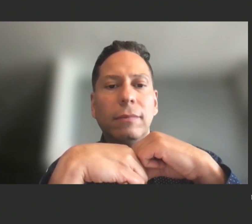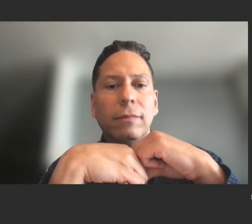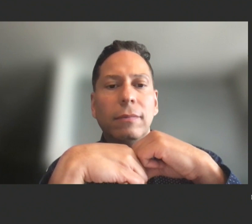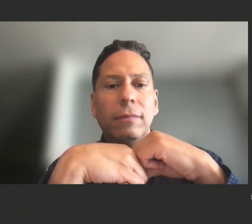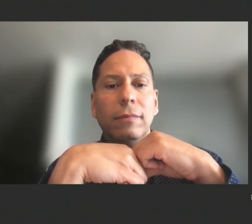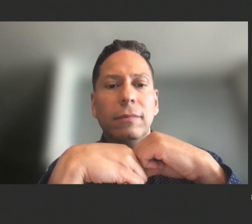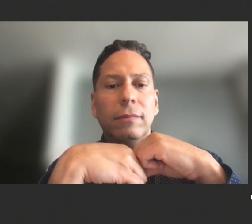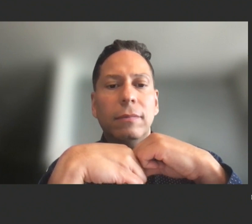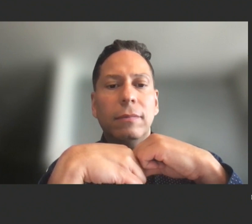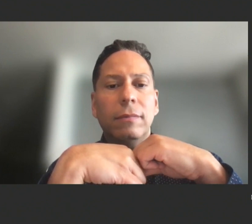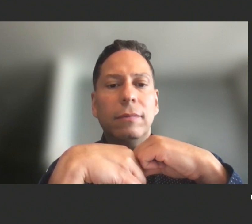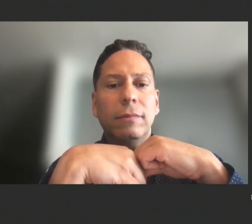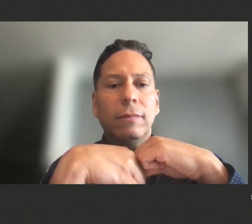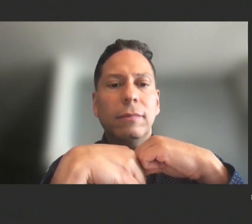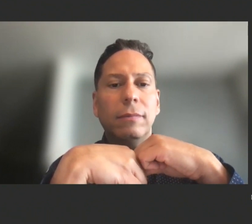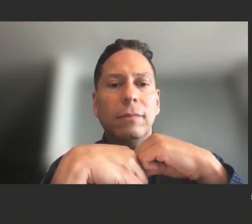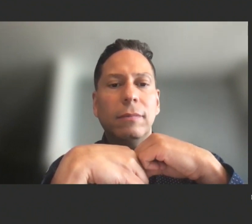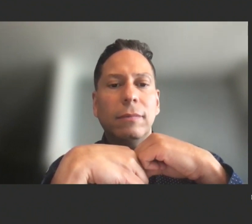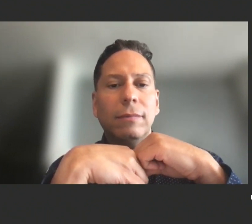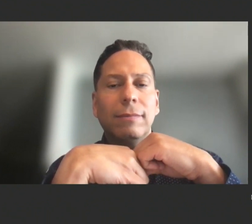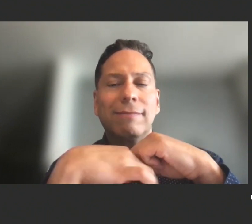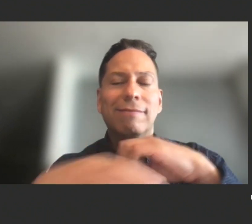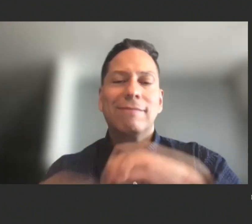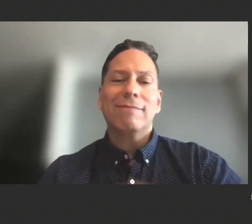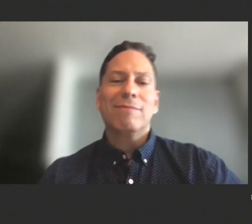that you do and I will call us to a close. We are adjourned. Thank you.